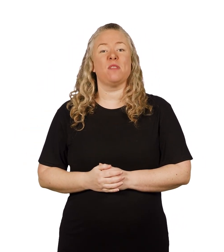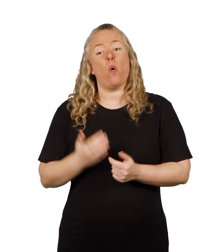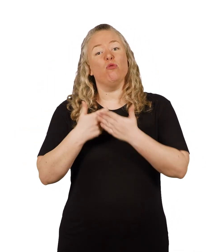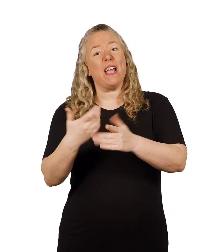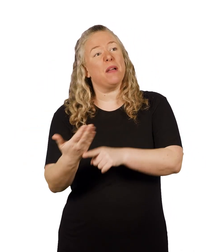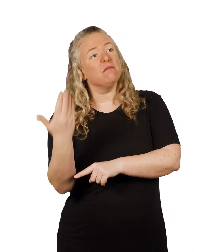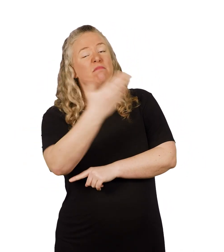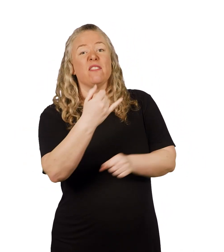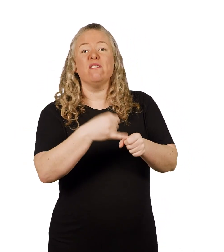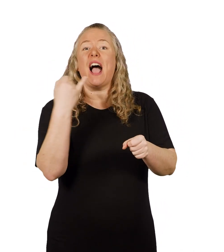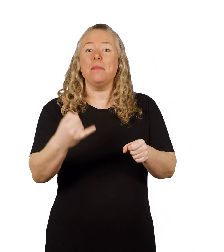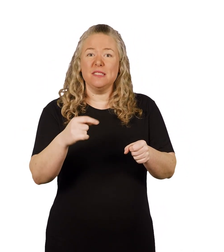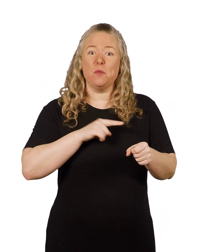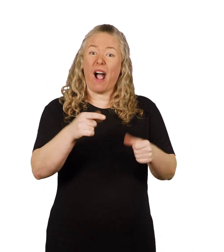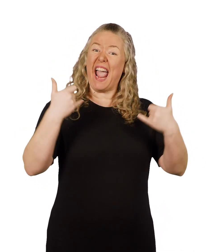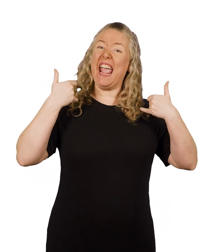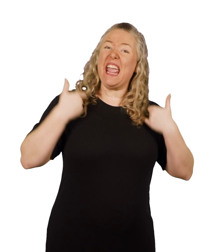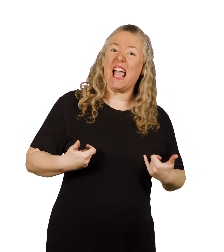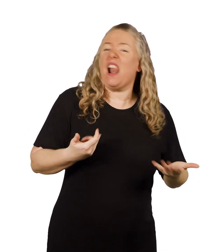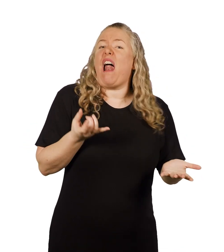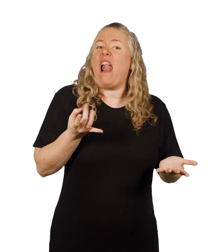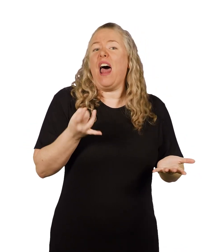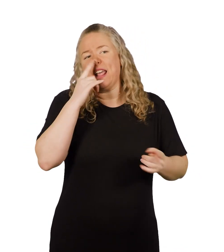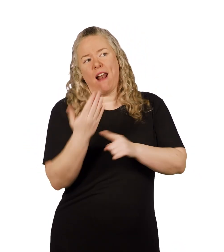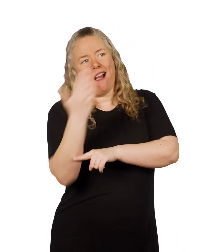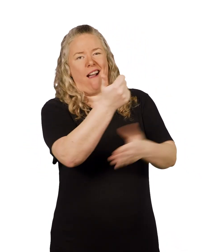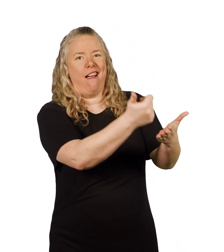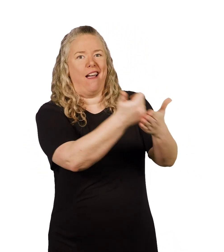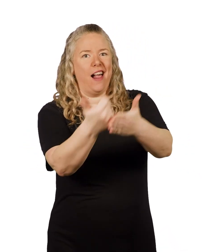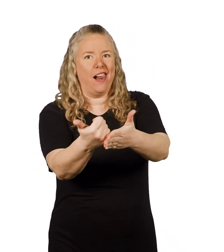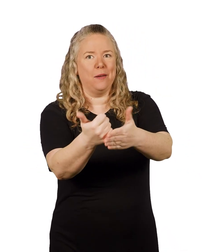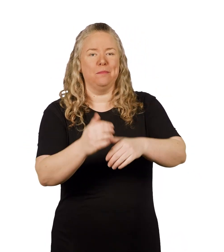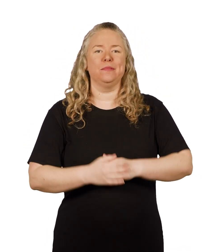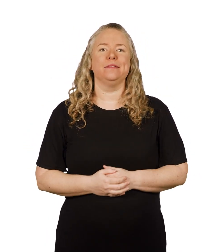see a pharmacist for help with a minor illness